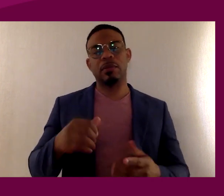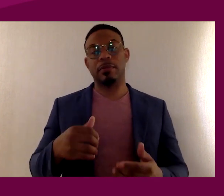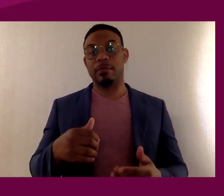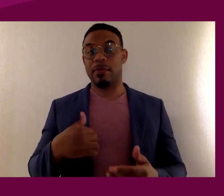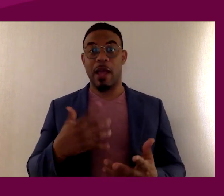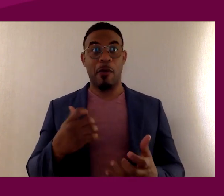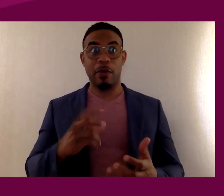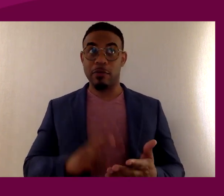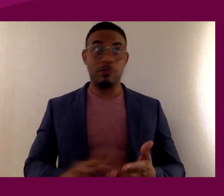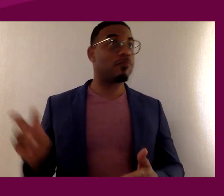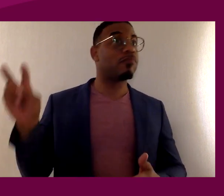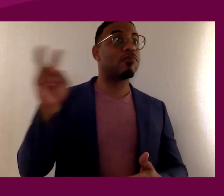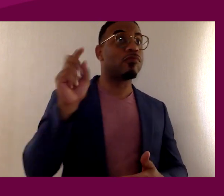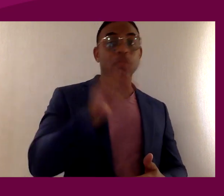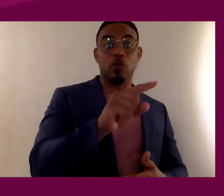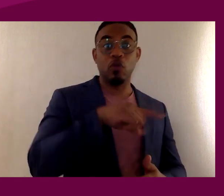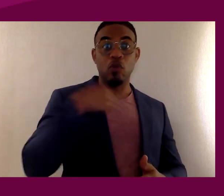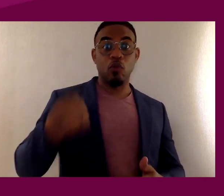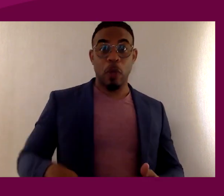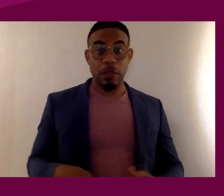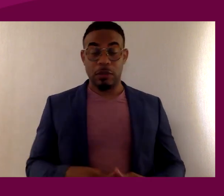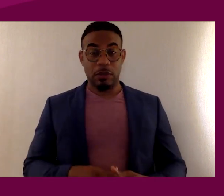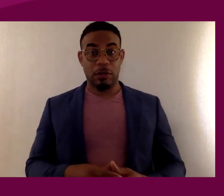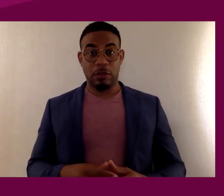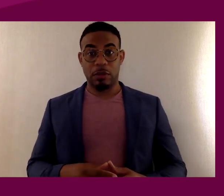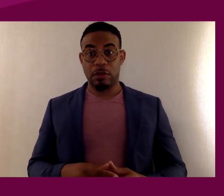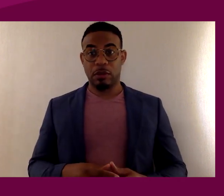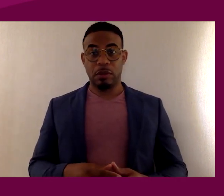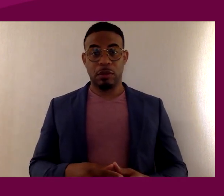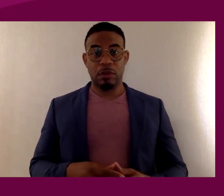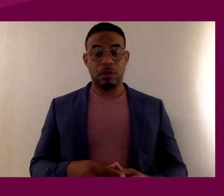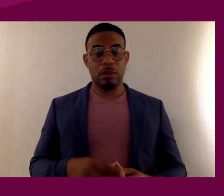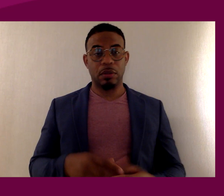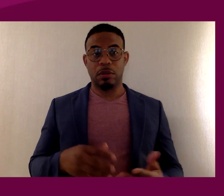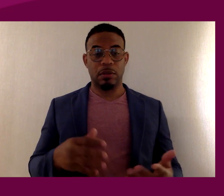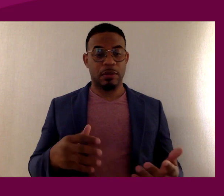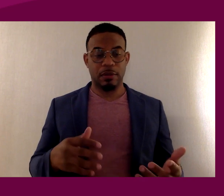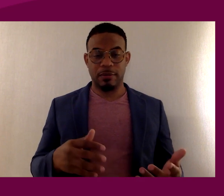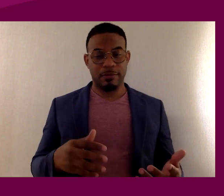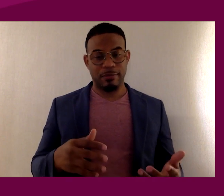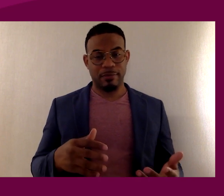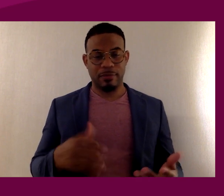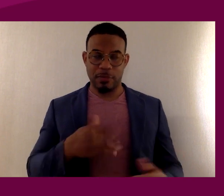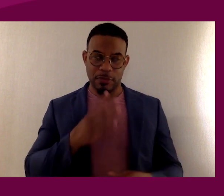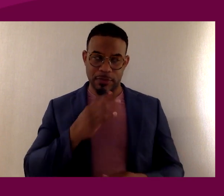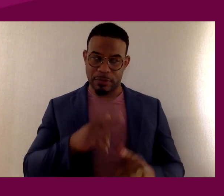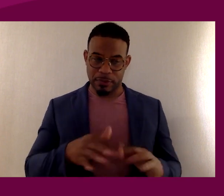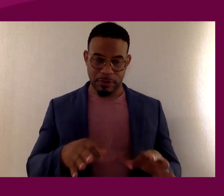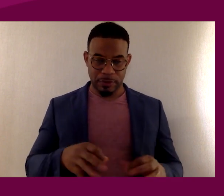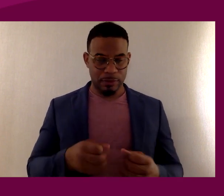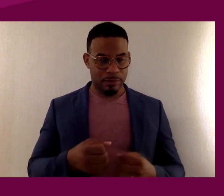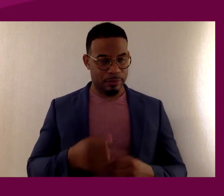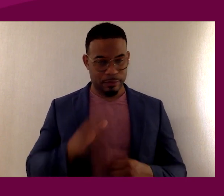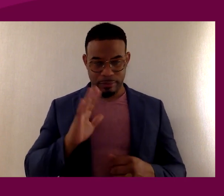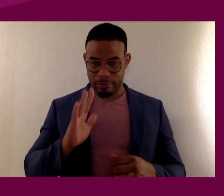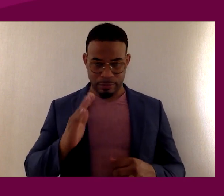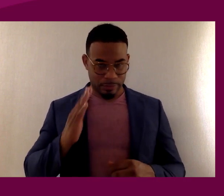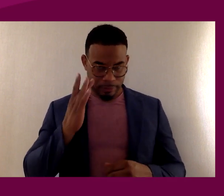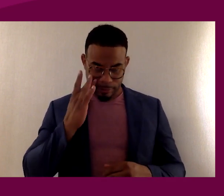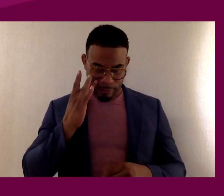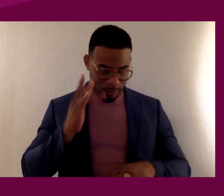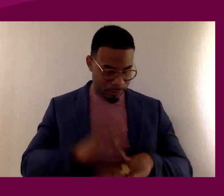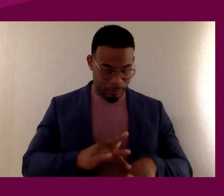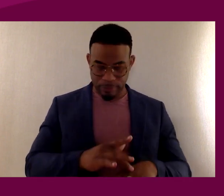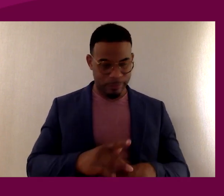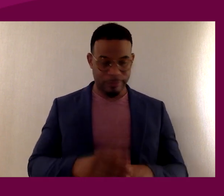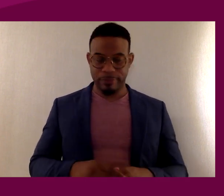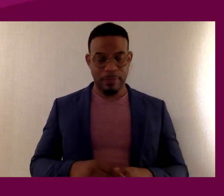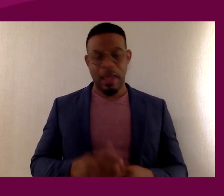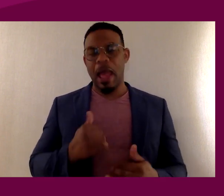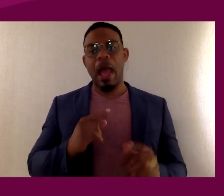supporting them. And so I wanted to go to Russia and didn't speak the language, never been there.